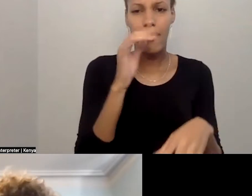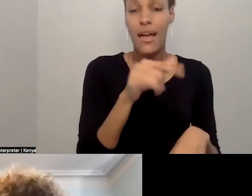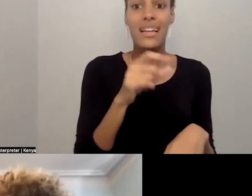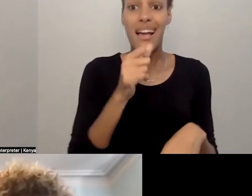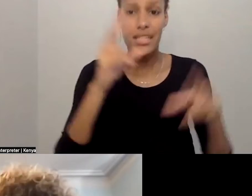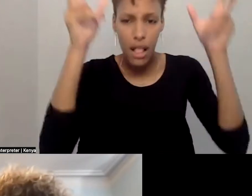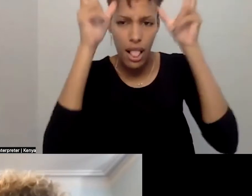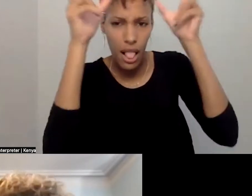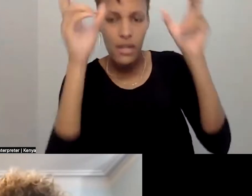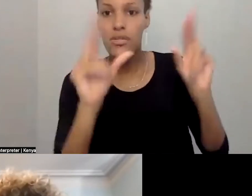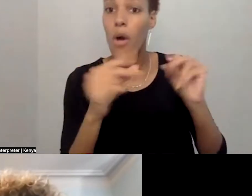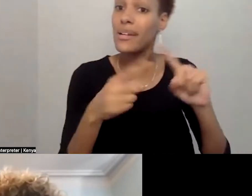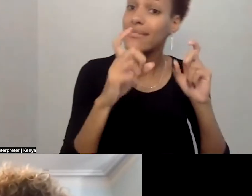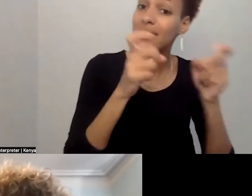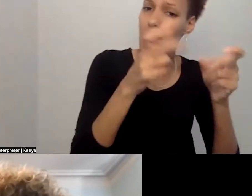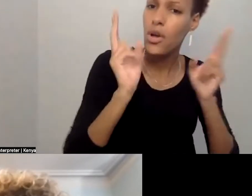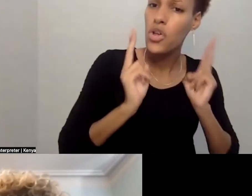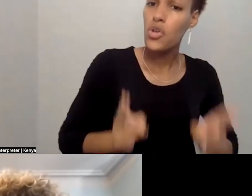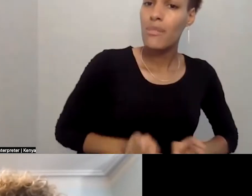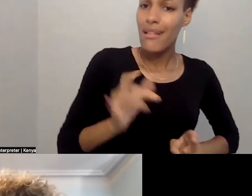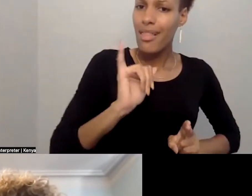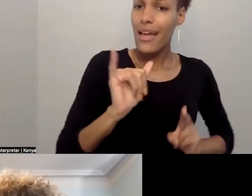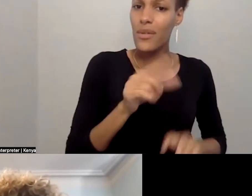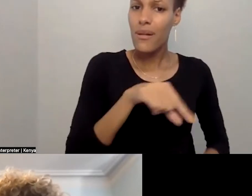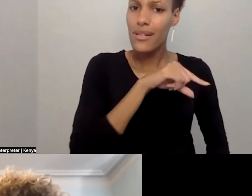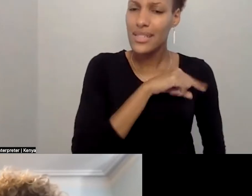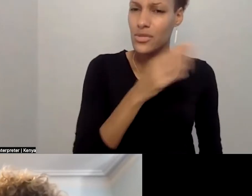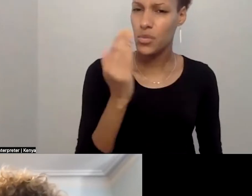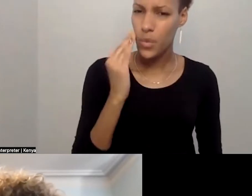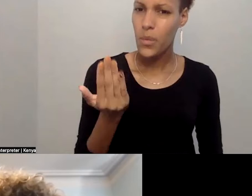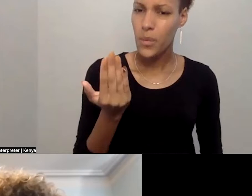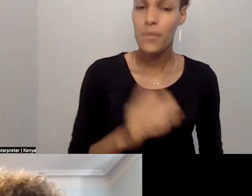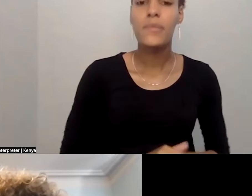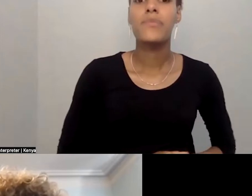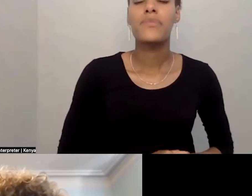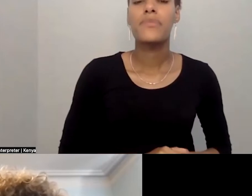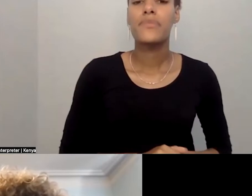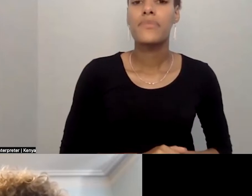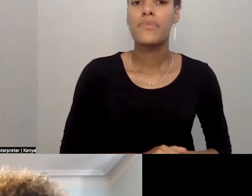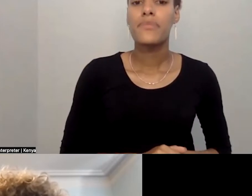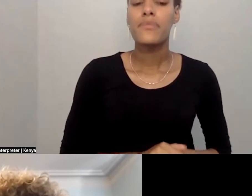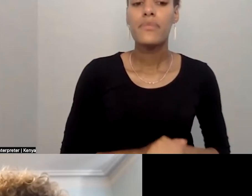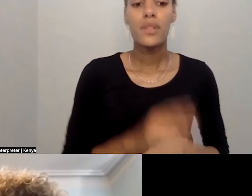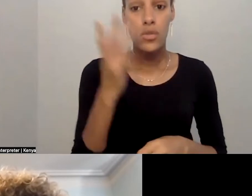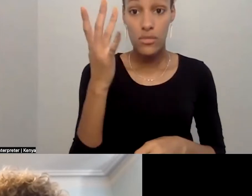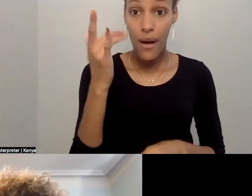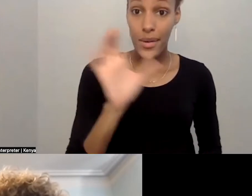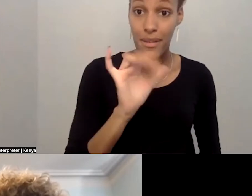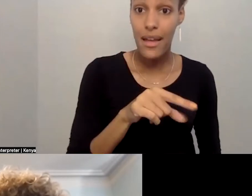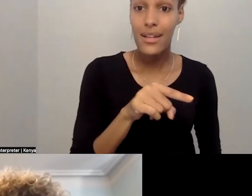but to humanize them and in so doing I think it says to us, you know, we can do great things too,